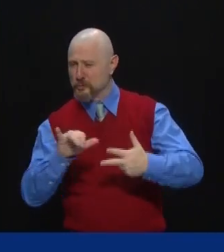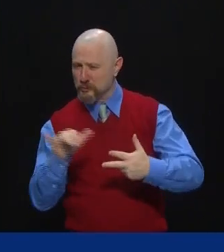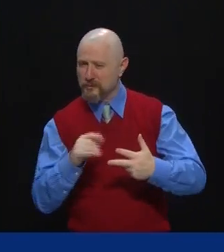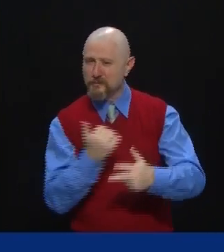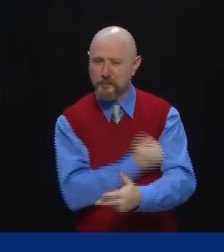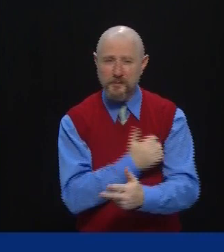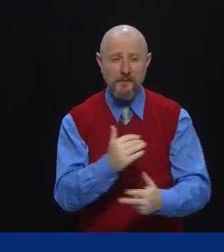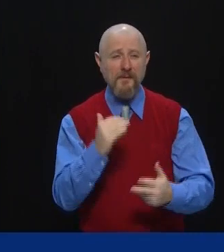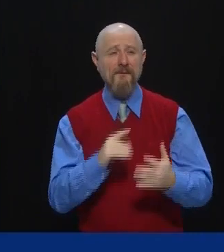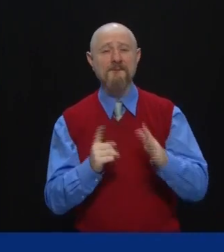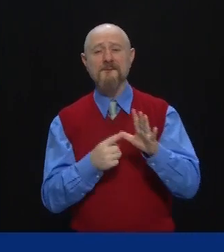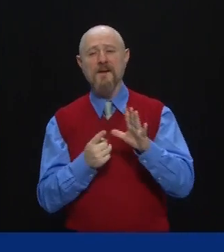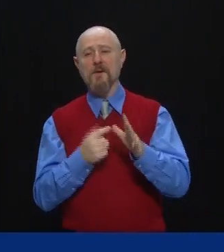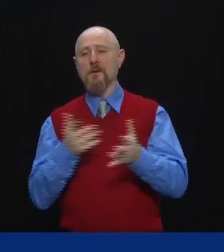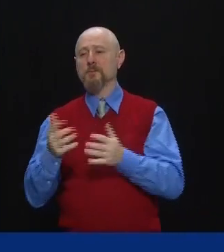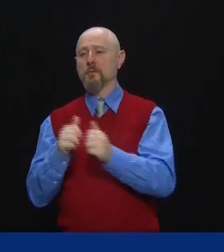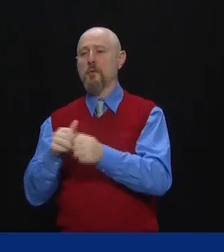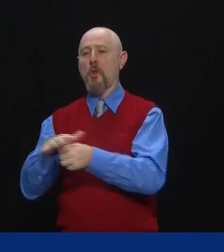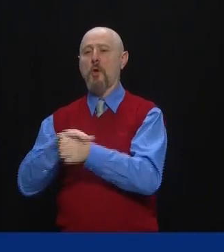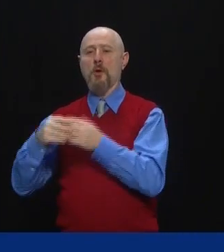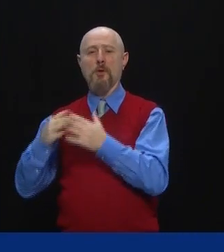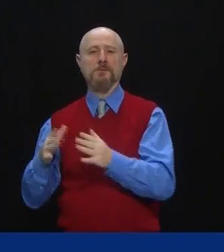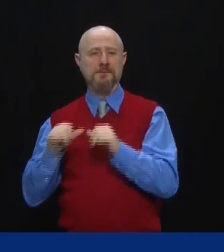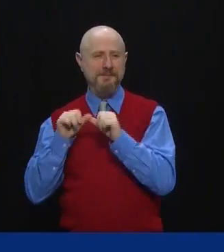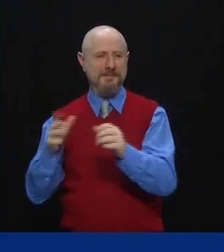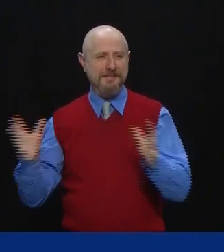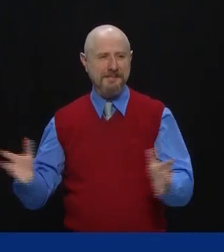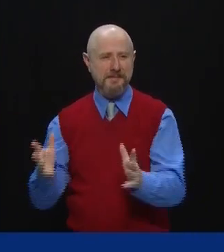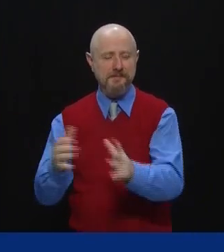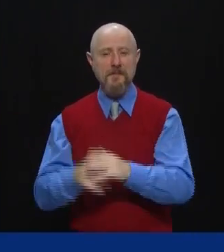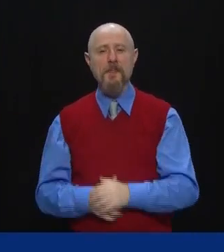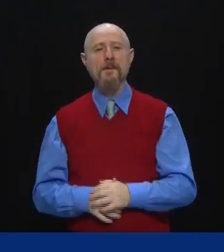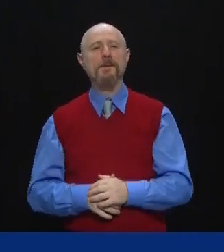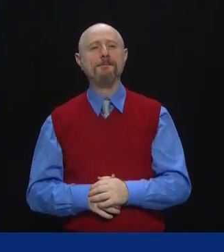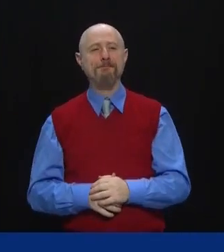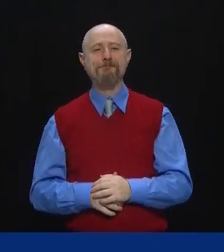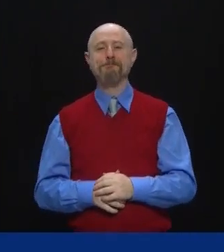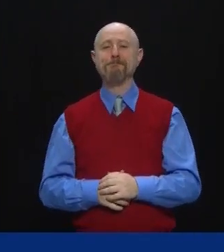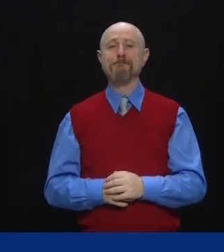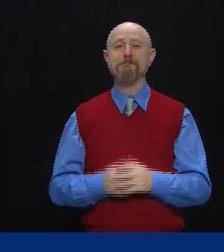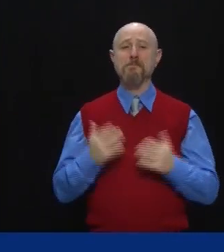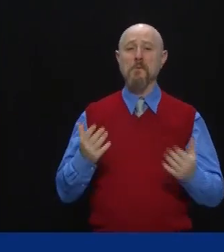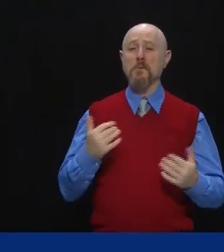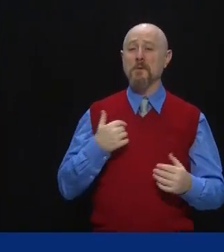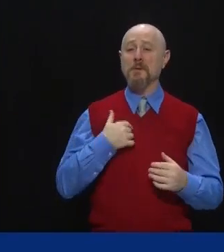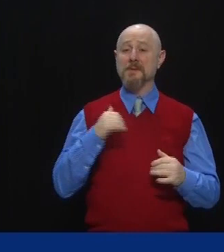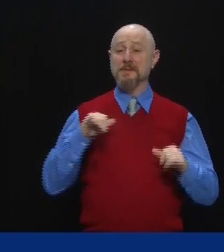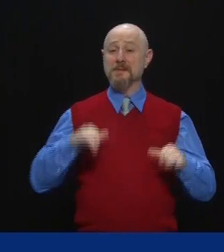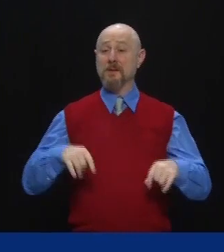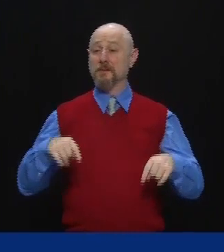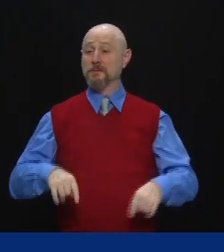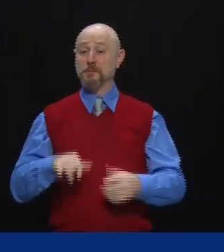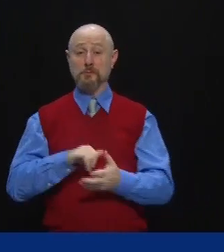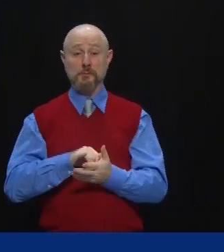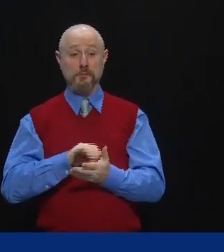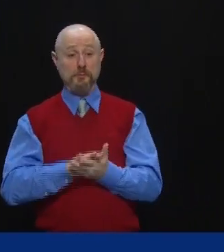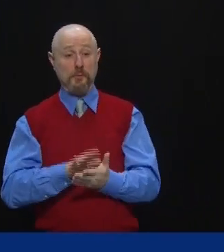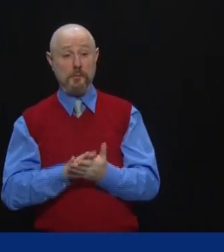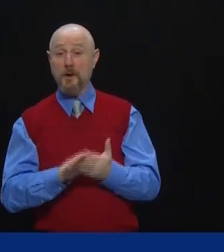AND KIDS, AND CONTINUE WORKING WITH ELECTIVE LEADERS DOING SINCE DAY ONE. WE'LL GIVE YOU SOME ENHANCES WITHIN THOSE PLANS'S KEEPING